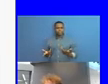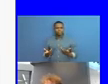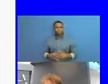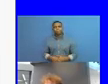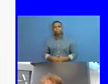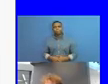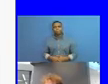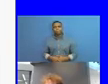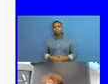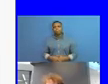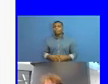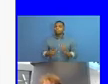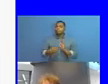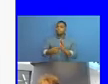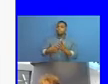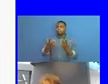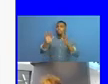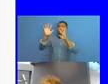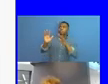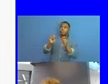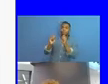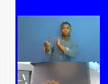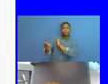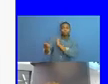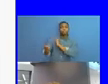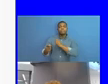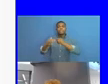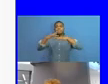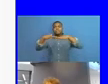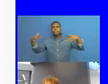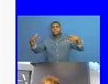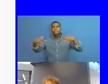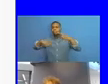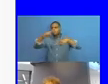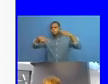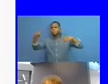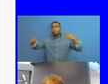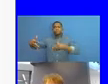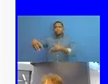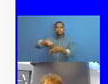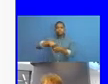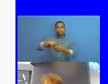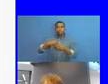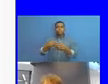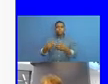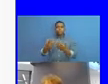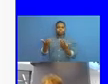on the performing arts sector and exchange about that and find the common ground. Third level is indeed, if you want to do that,